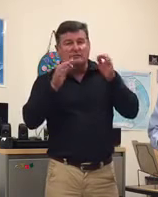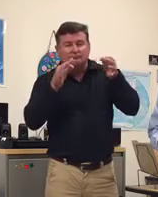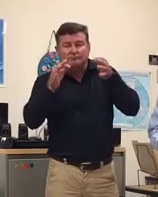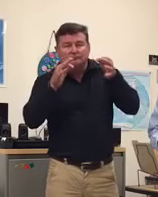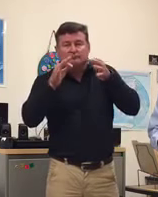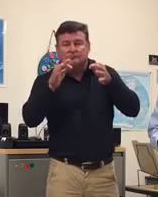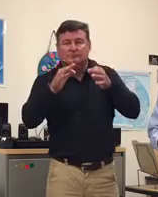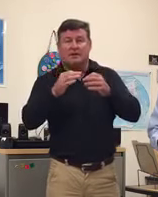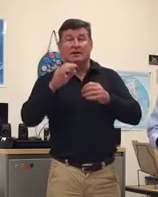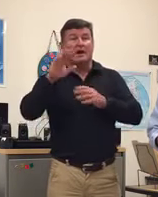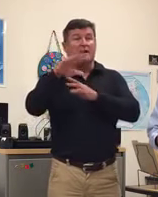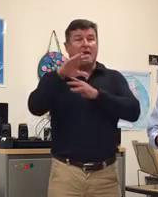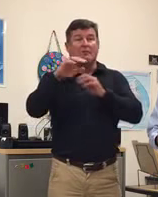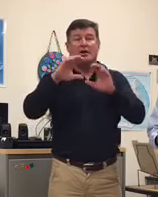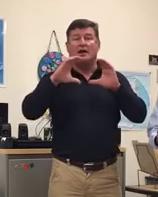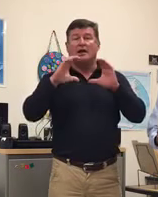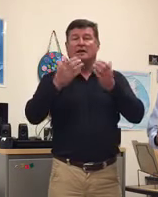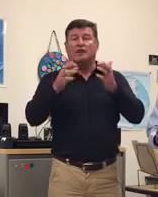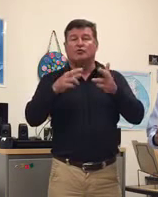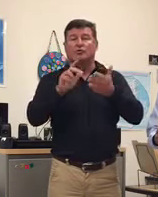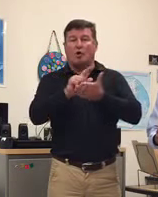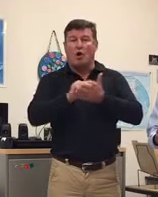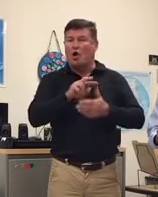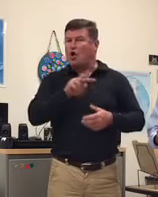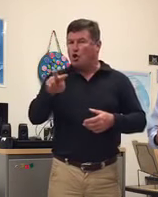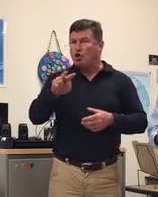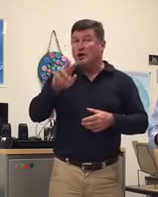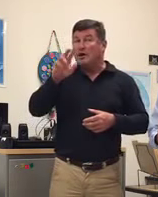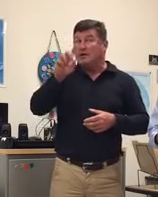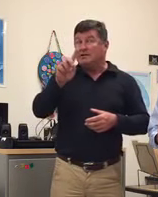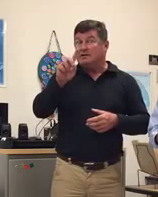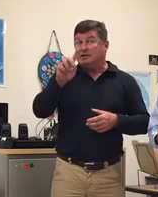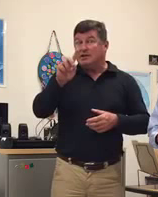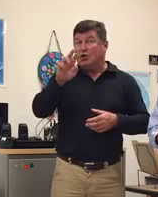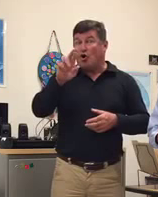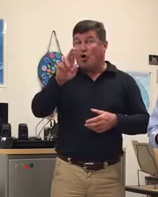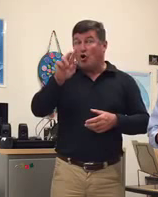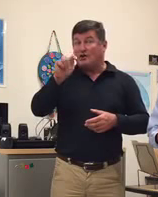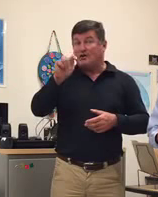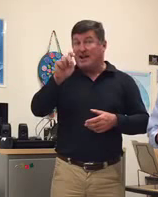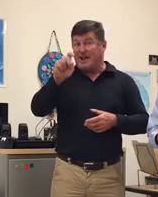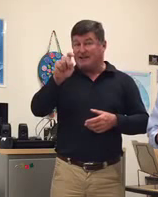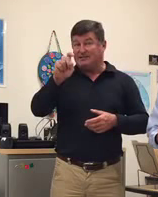just brief highlights of our Texas cameras in the classroom law. You can find more information on our website